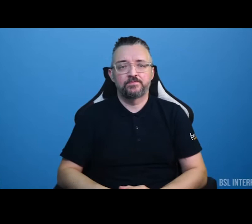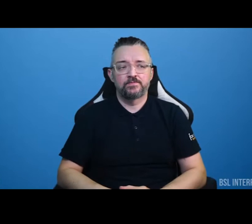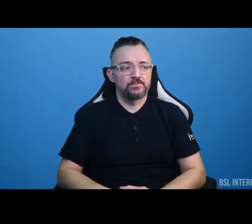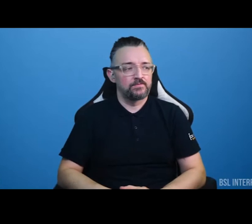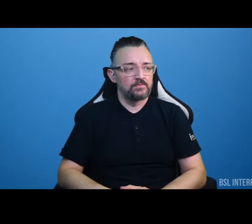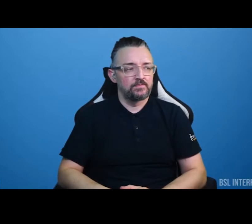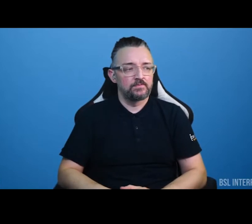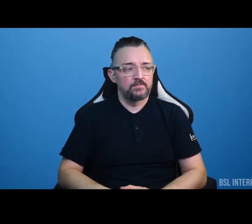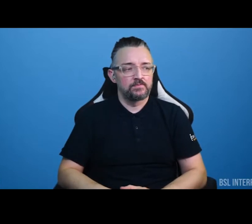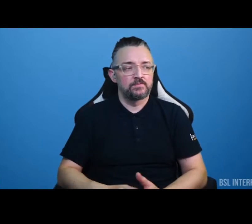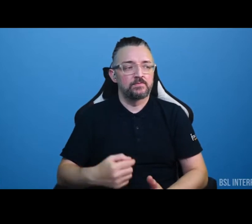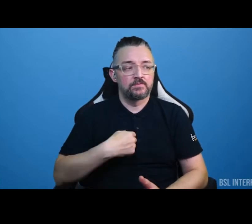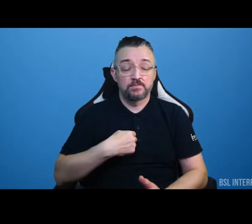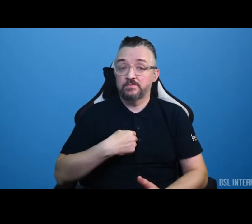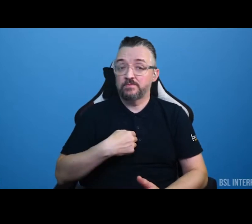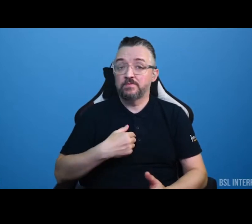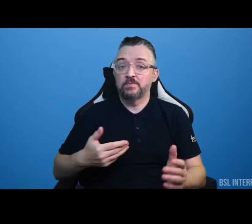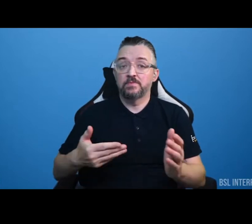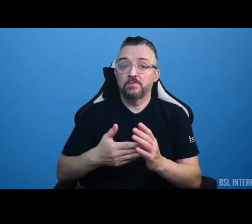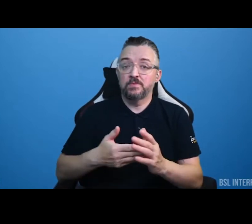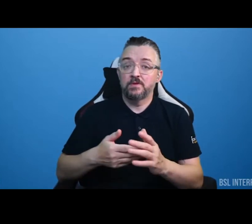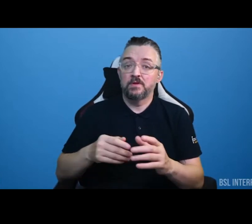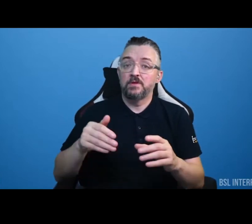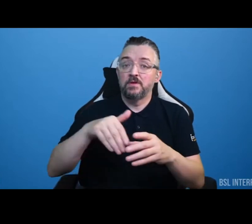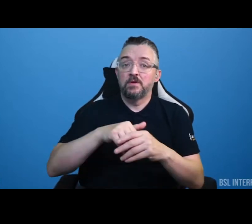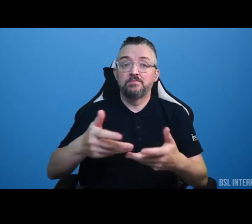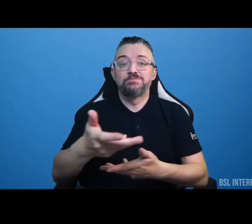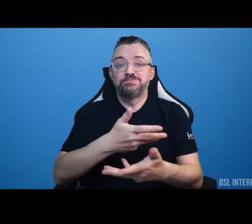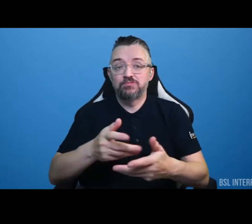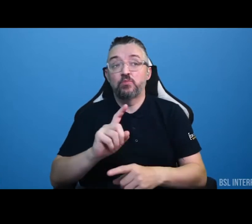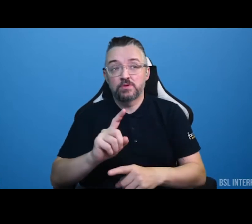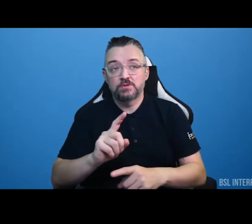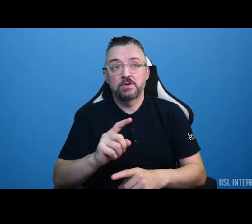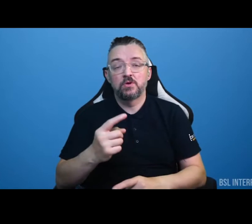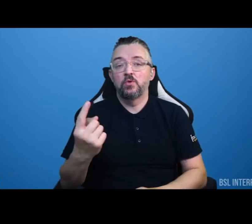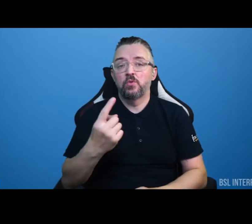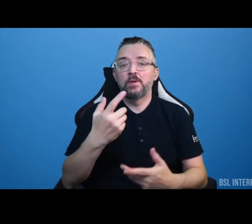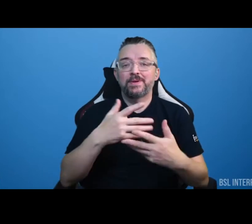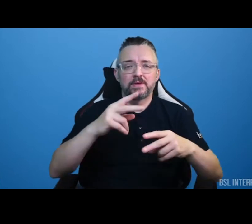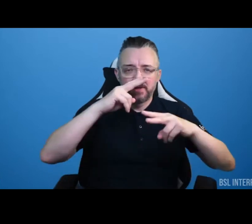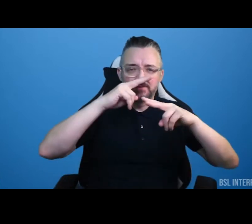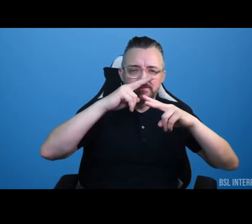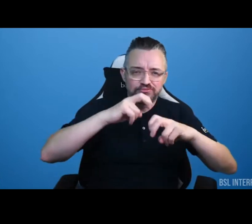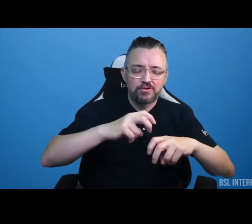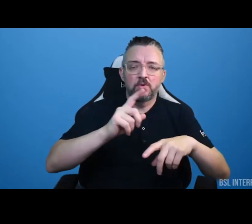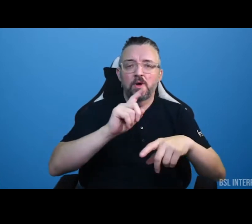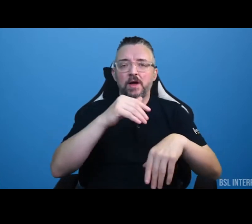But I'm also coming to the conversation as someone who has been exploring the impacts of climate change